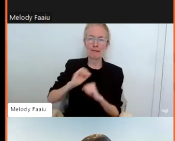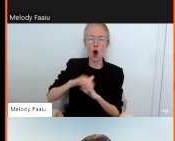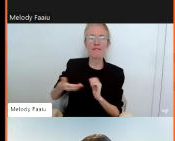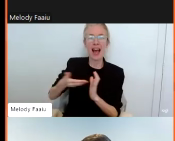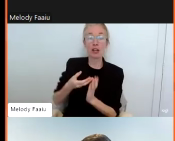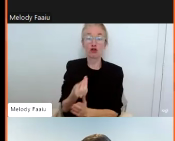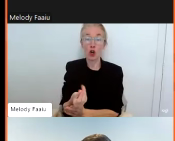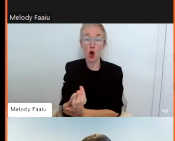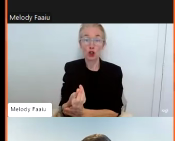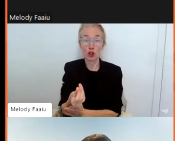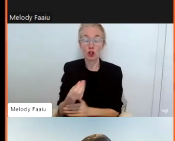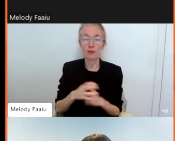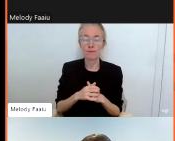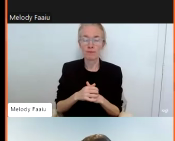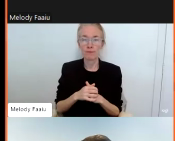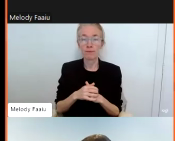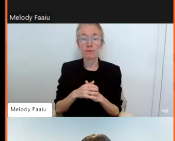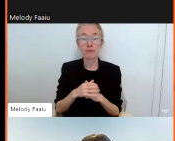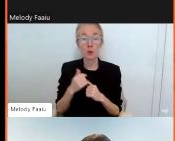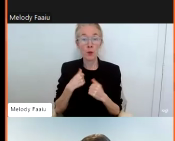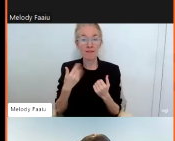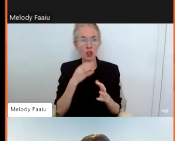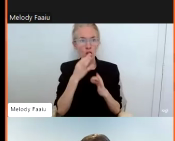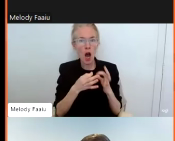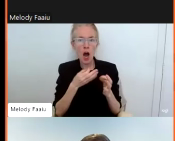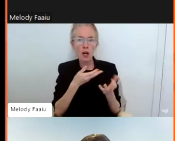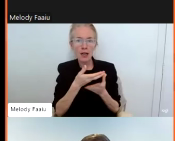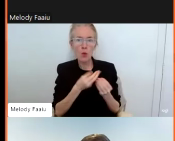quite a few restaurant owners and if they've got a little restaurant,